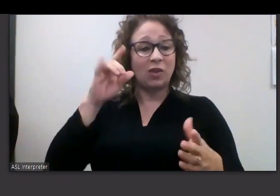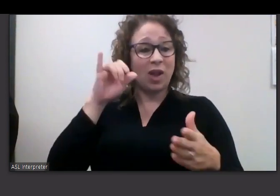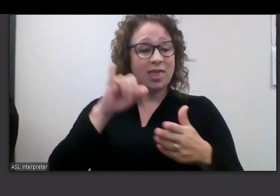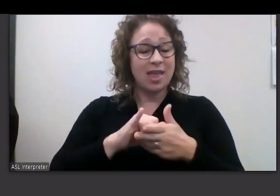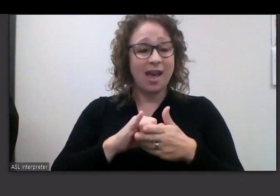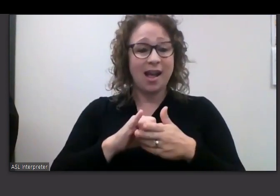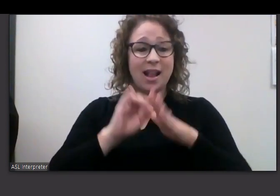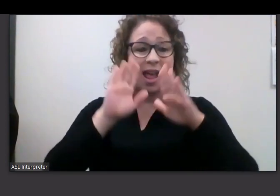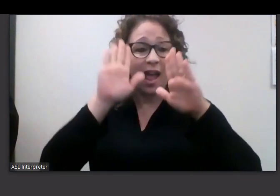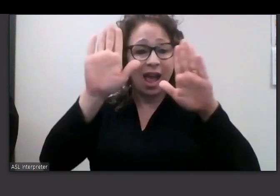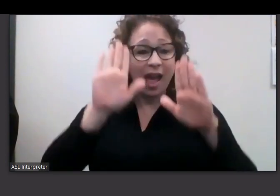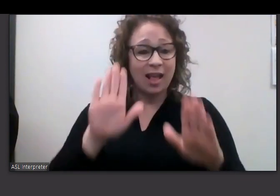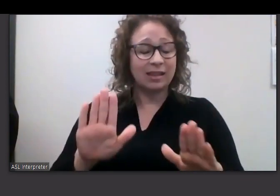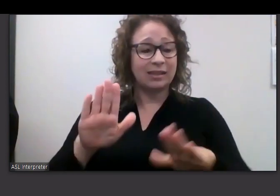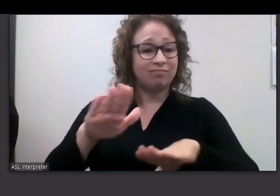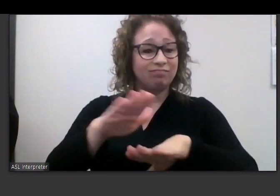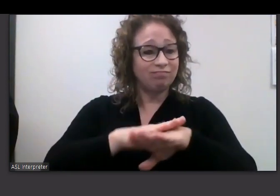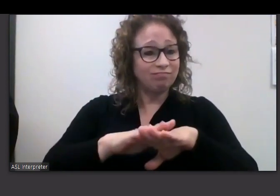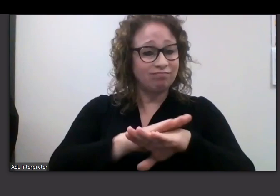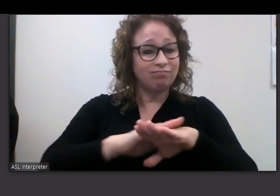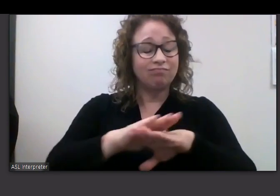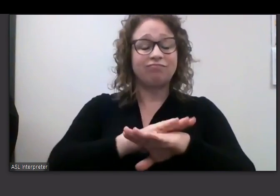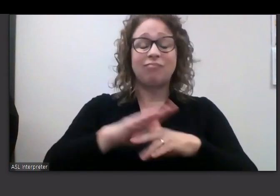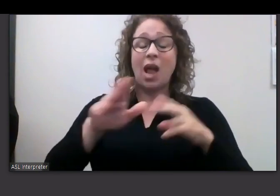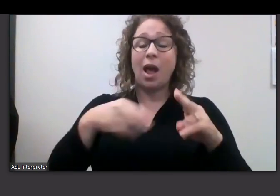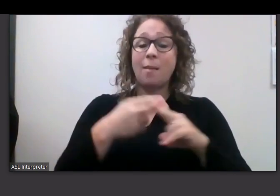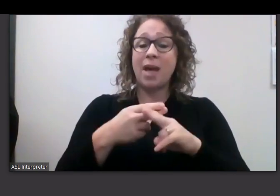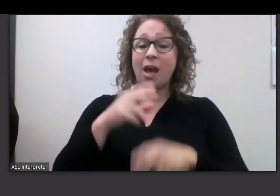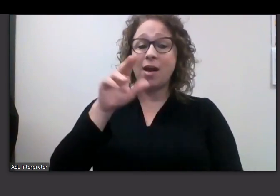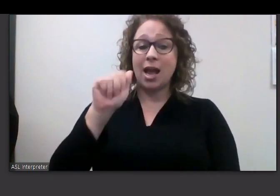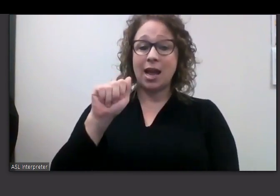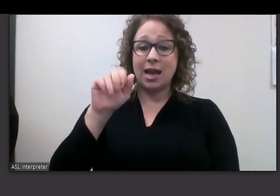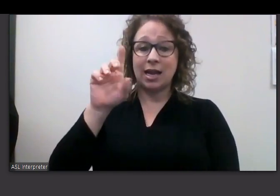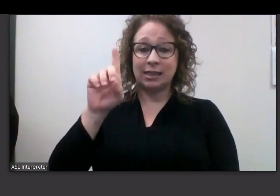of the Americans with Disabilities Act and disability models.